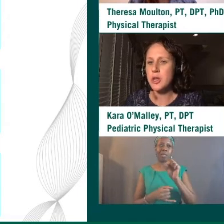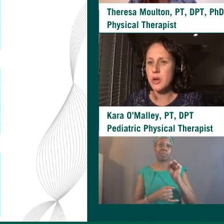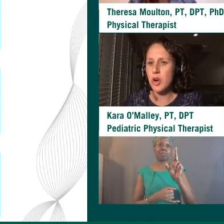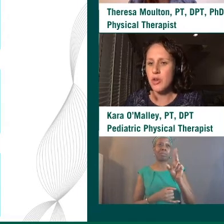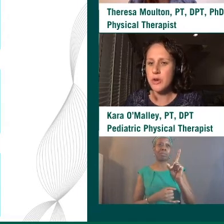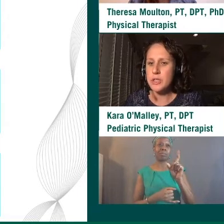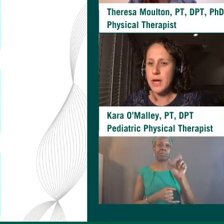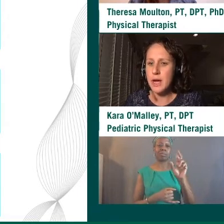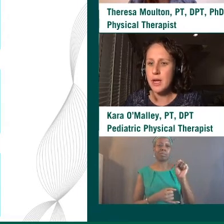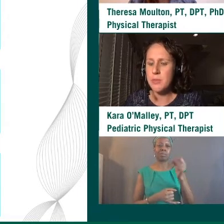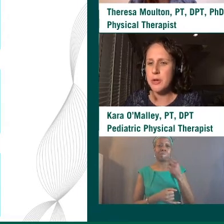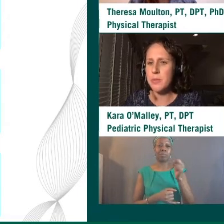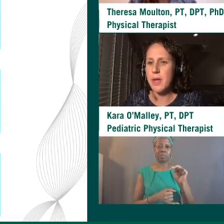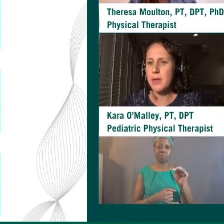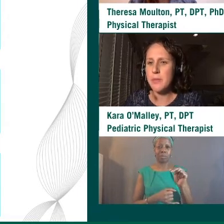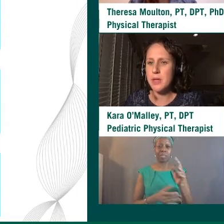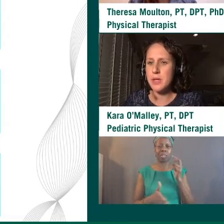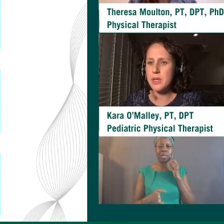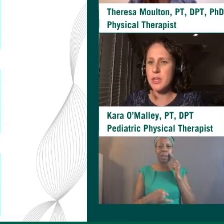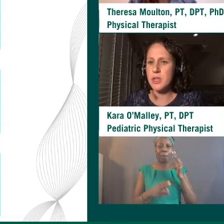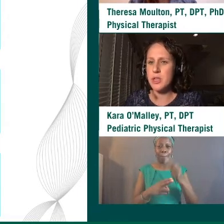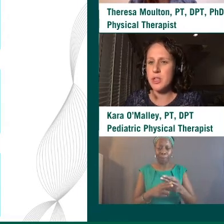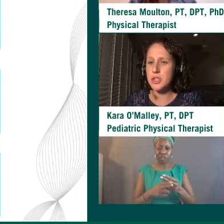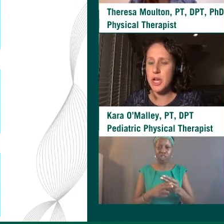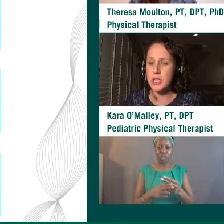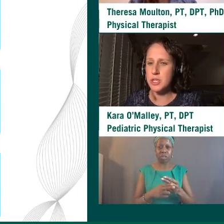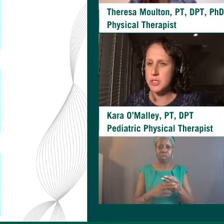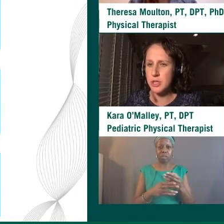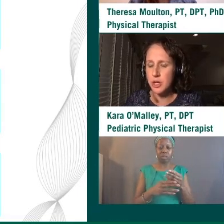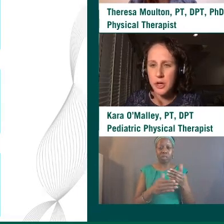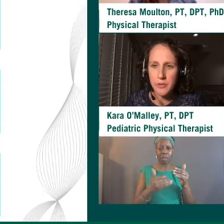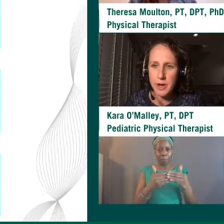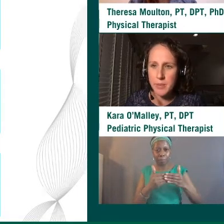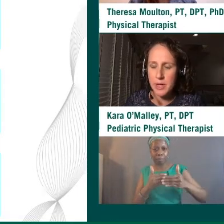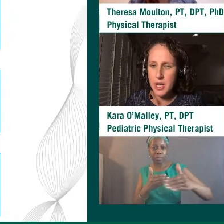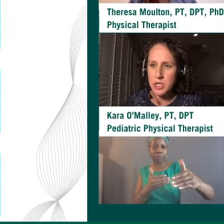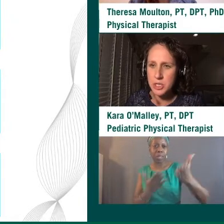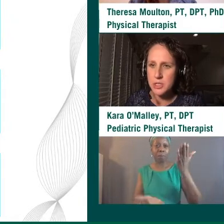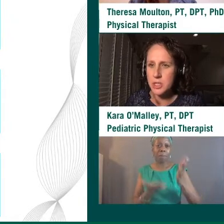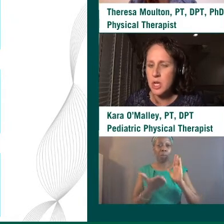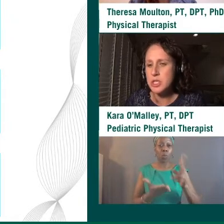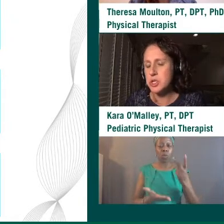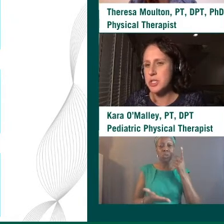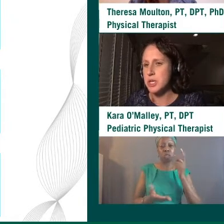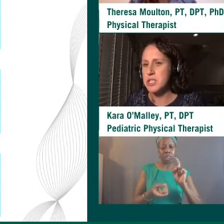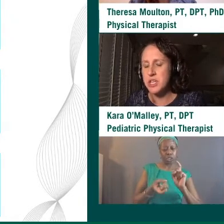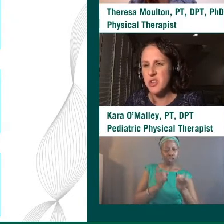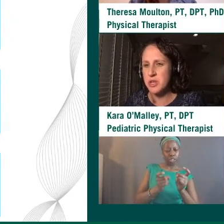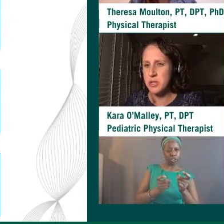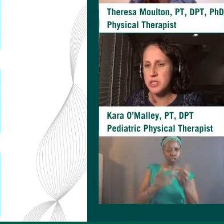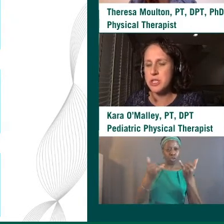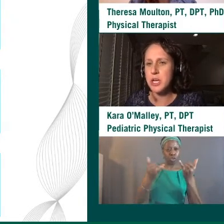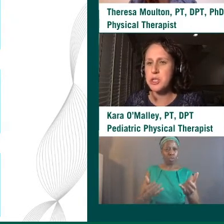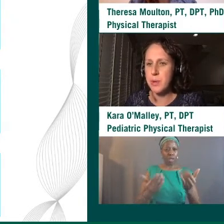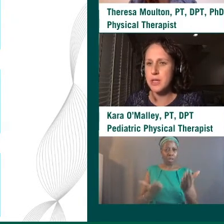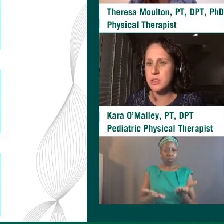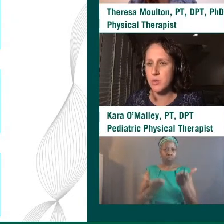So over time there may be changes to the current recommendations. So just continuing to touch base